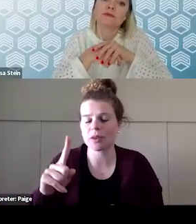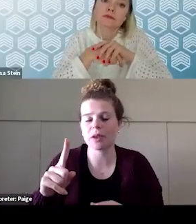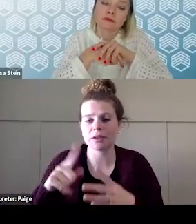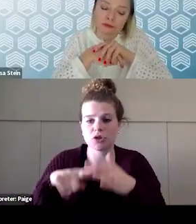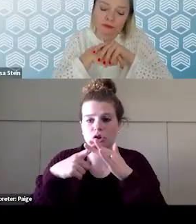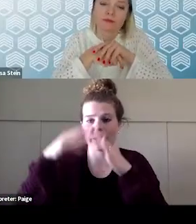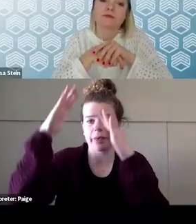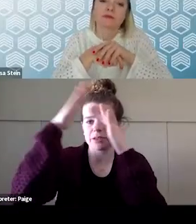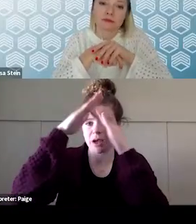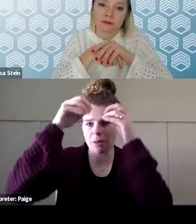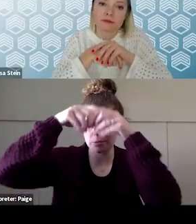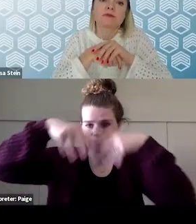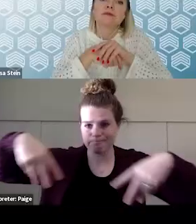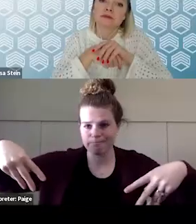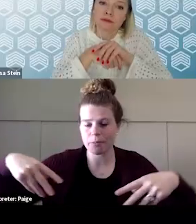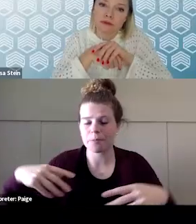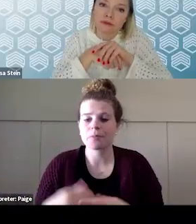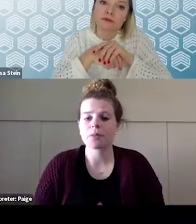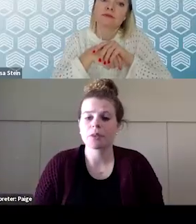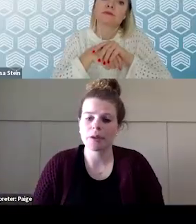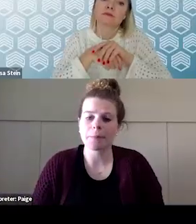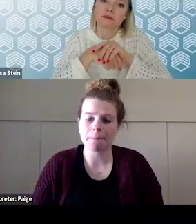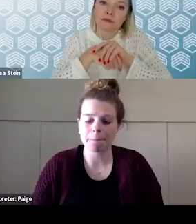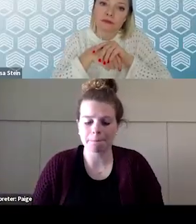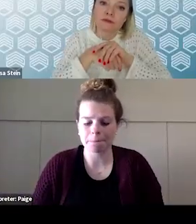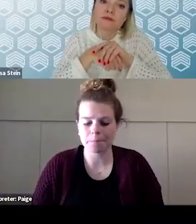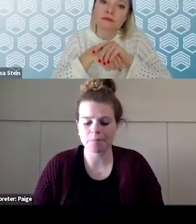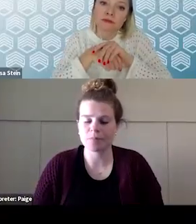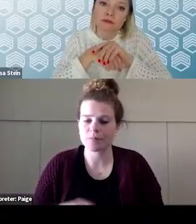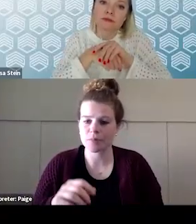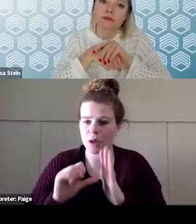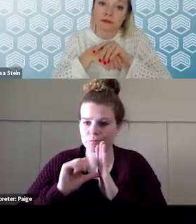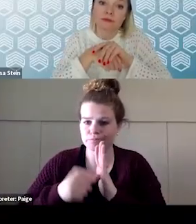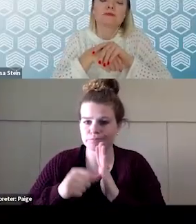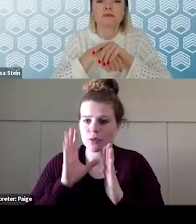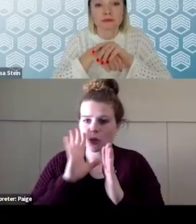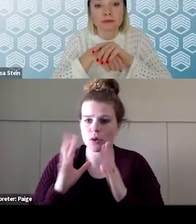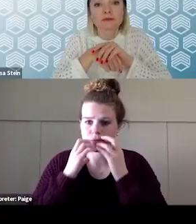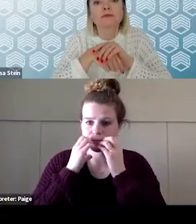in the Durham Police Department that this was gonna be something that was embraced and supported by the police.